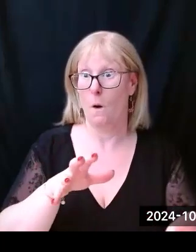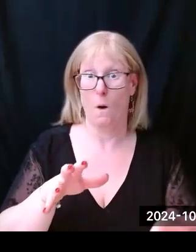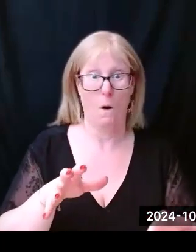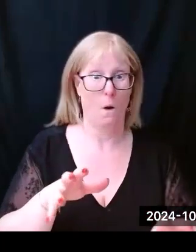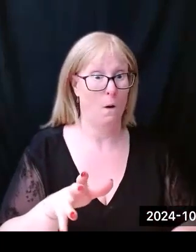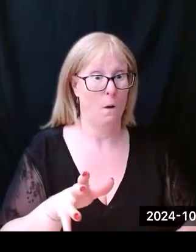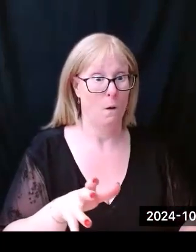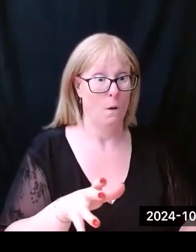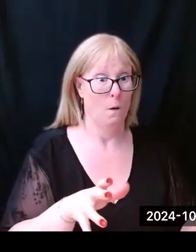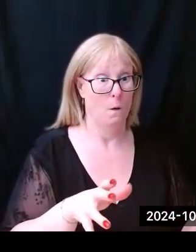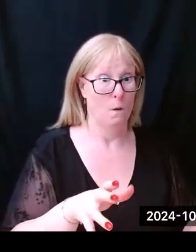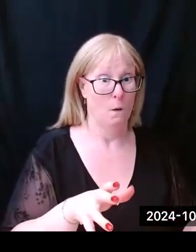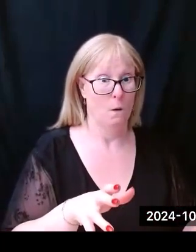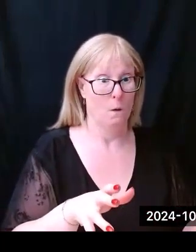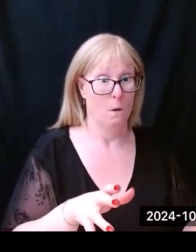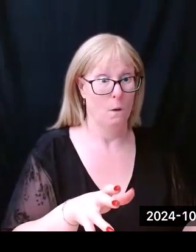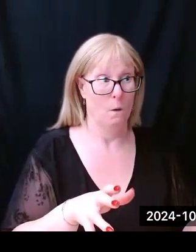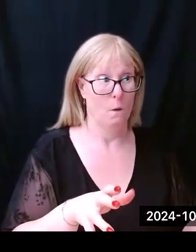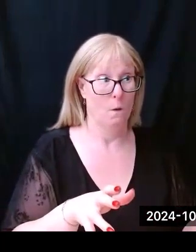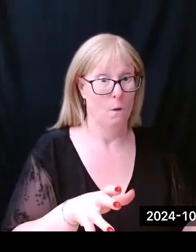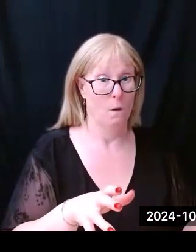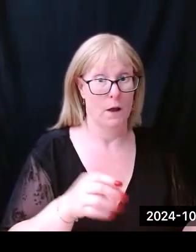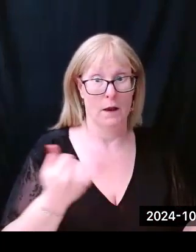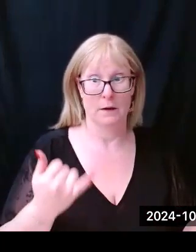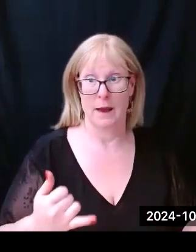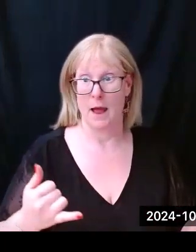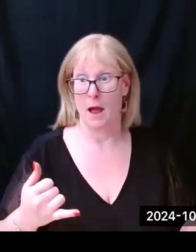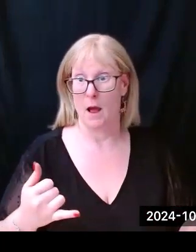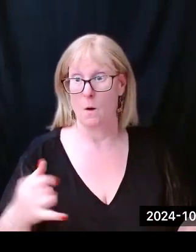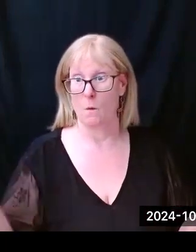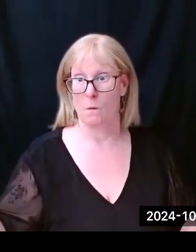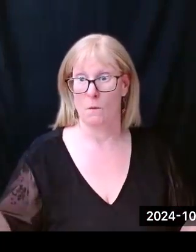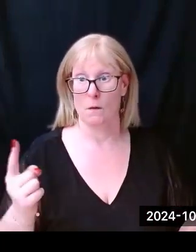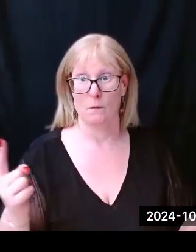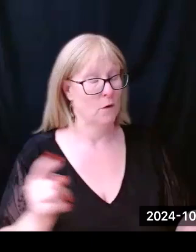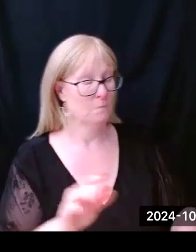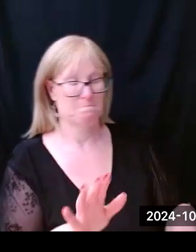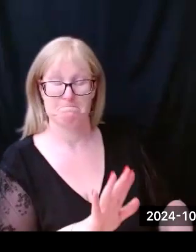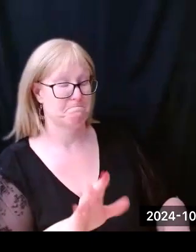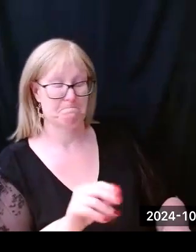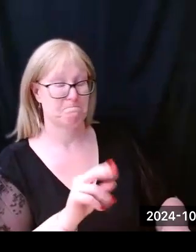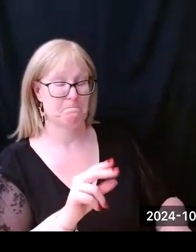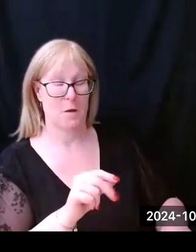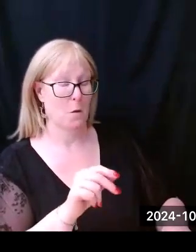And then all of a sudden, you come along and you're like, nah, it's not happening. And like, right, this is the